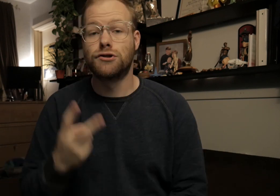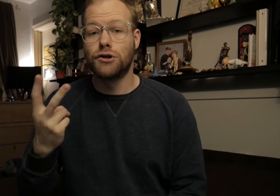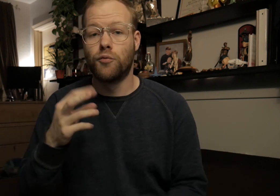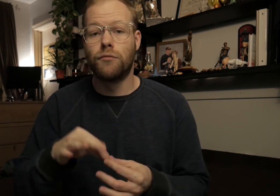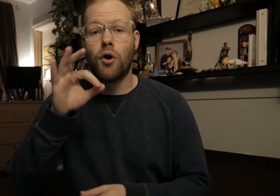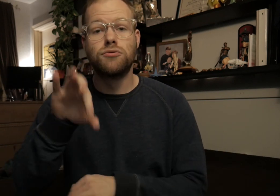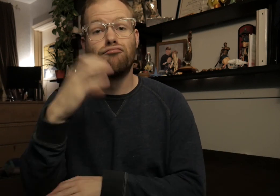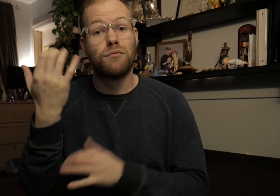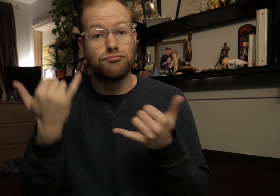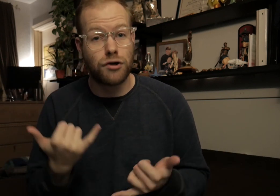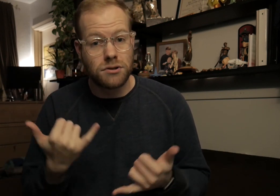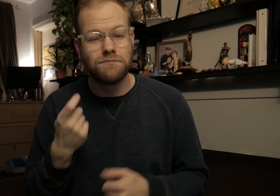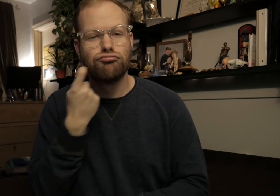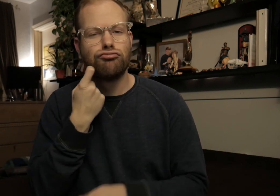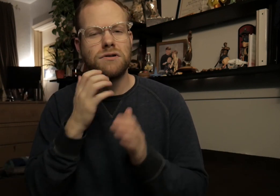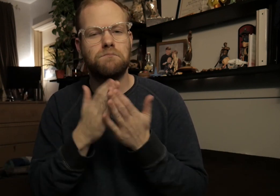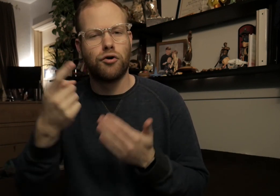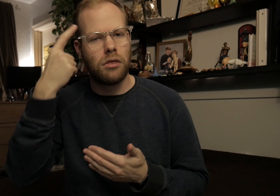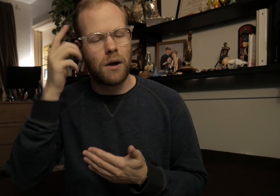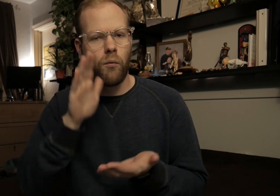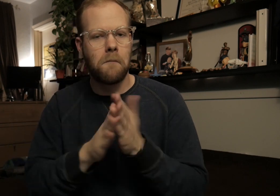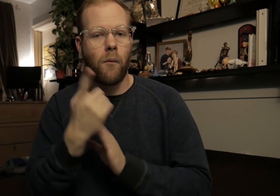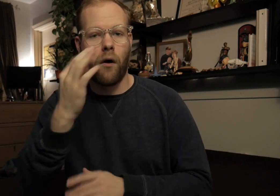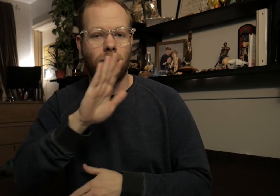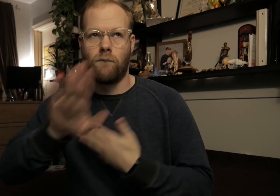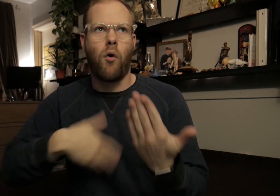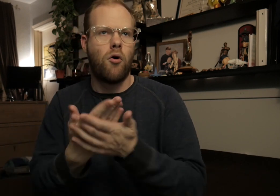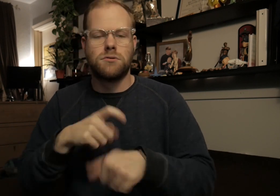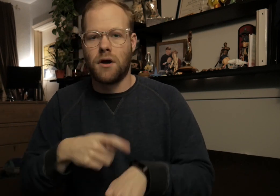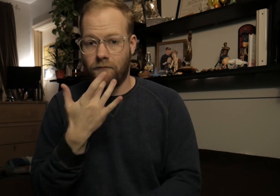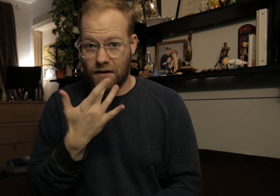2. The Ghost of Christmas Present - A recent book that you think will become one of your all time favorites.